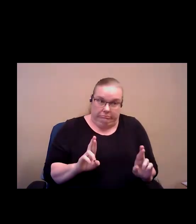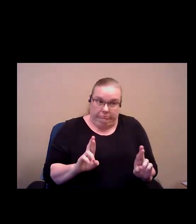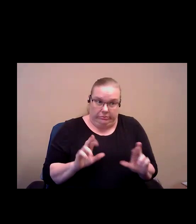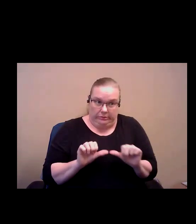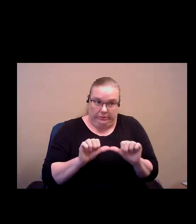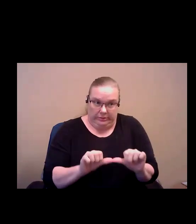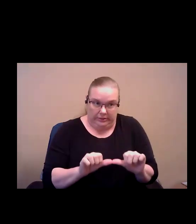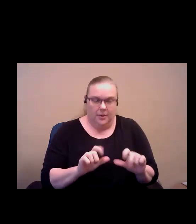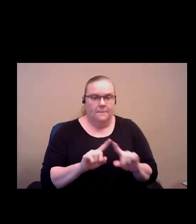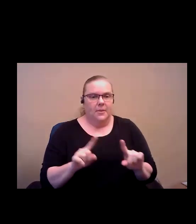More than one opportunity.